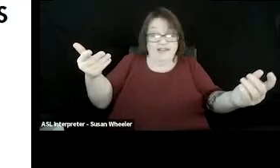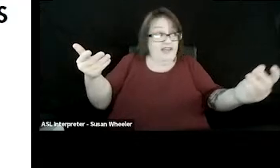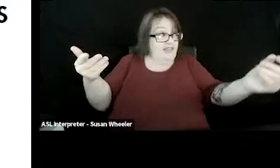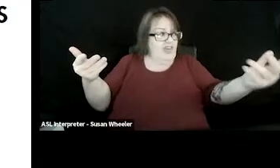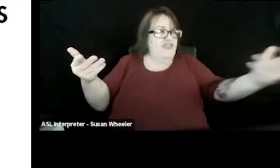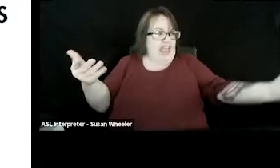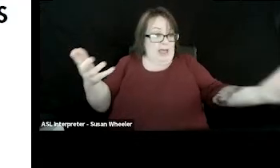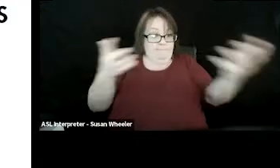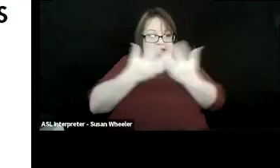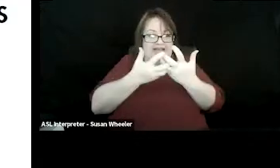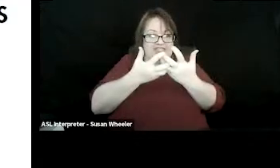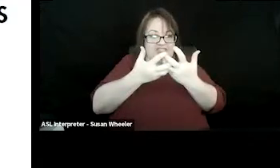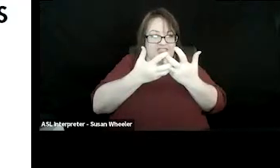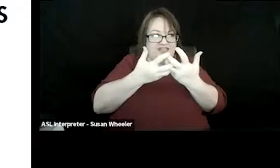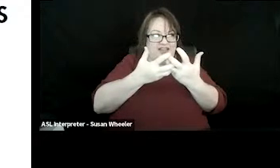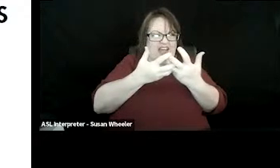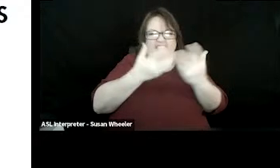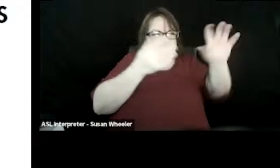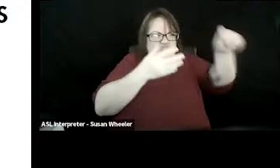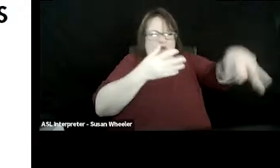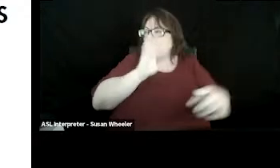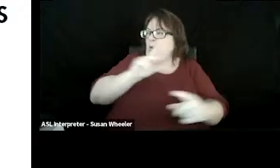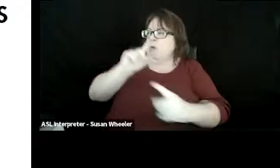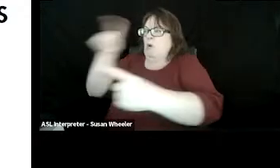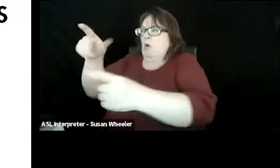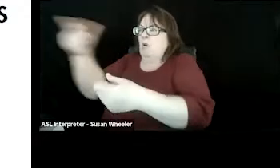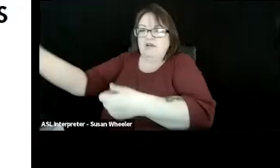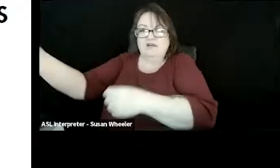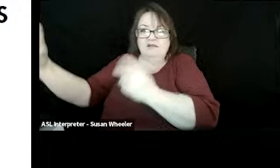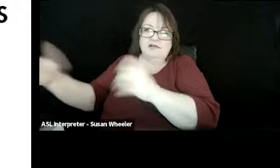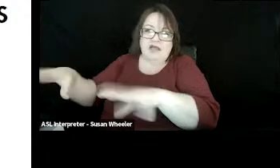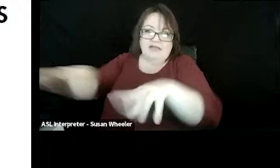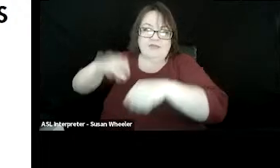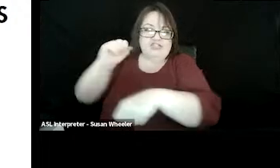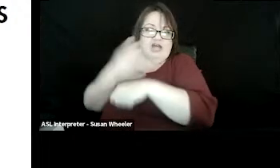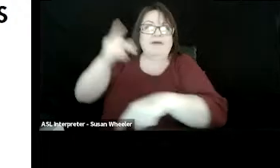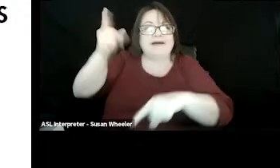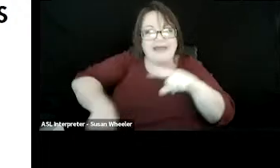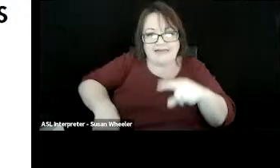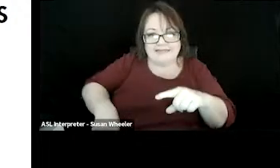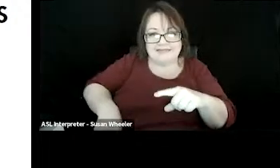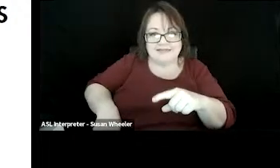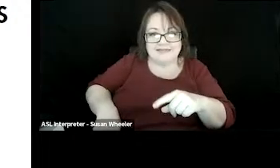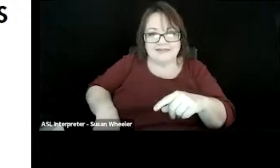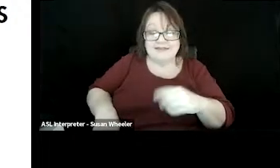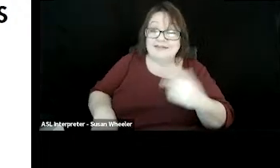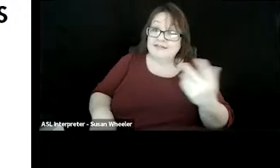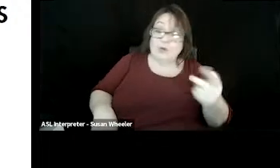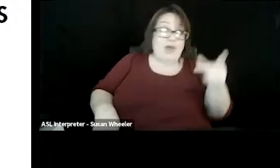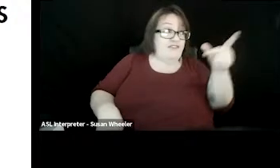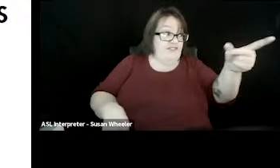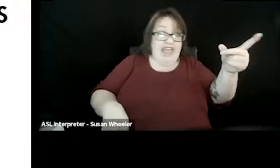So if they basically terminate you without cause and the TV station across the street